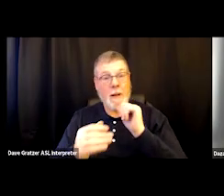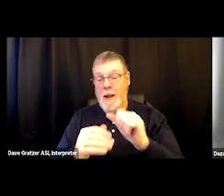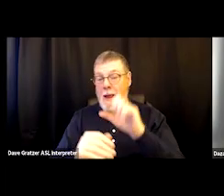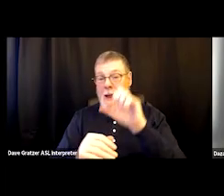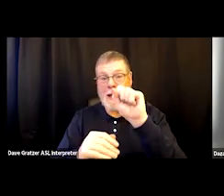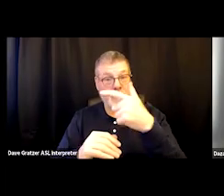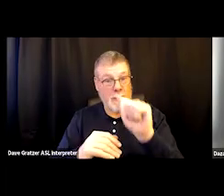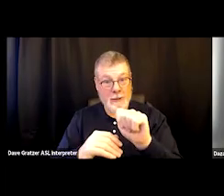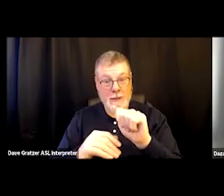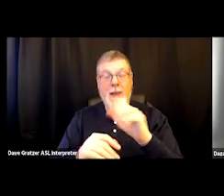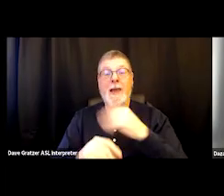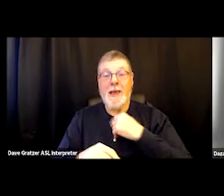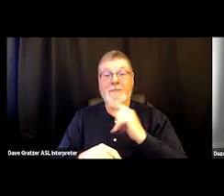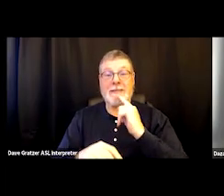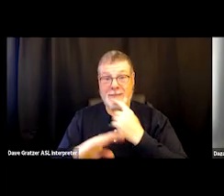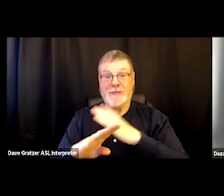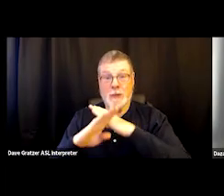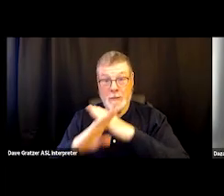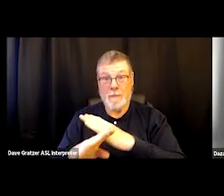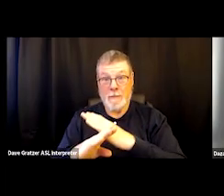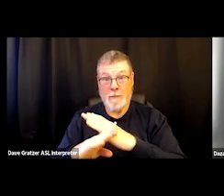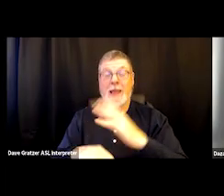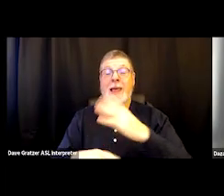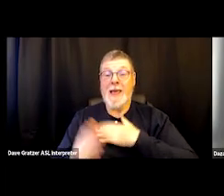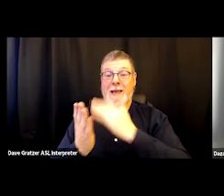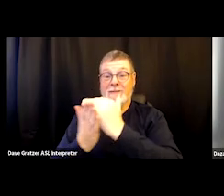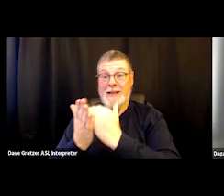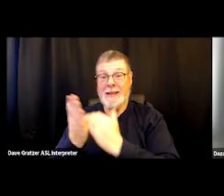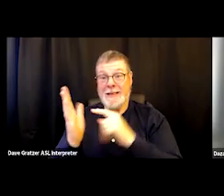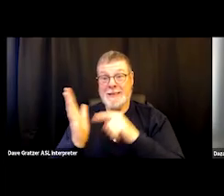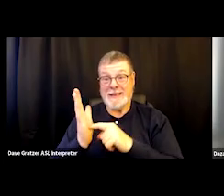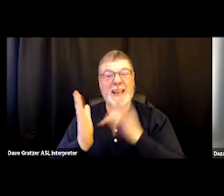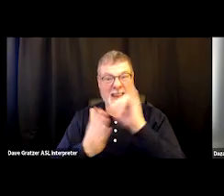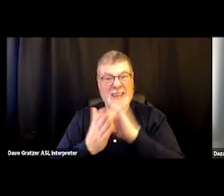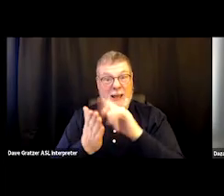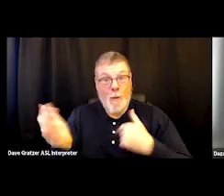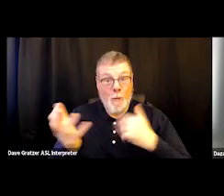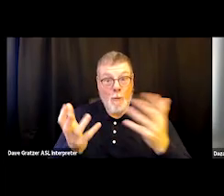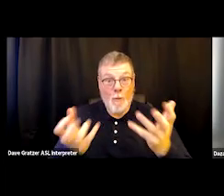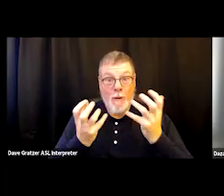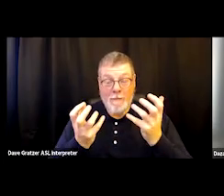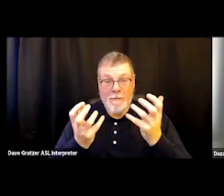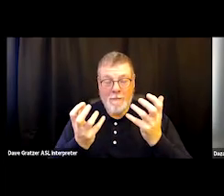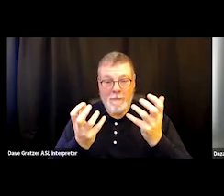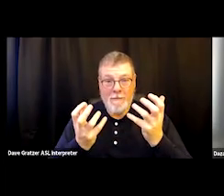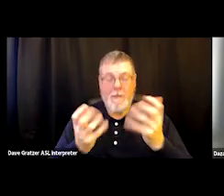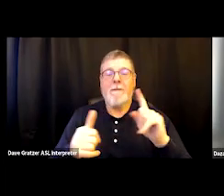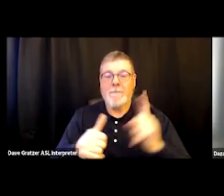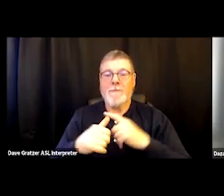that has a severe impairment, that meets the listing, then that's what we want. That's the first opportunity to get an approval